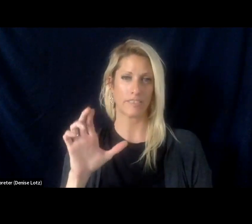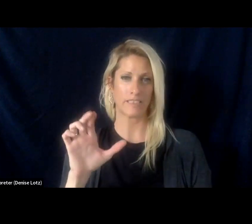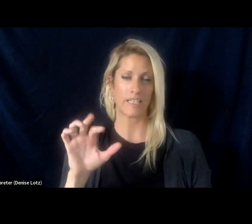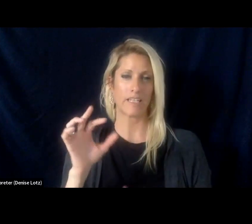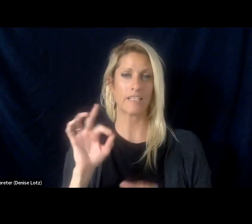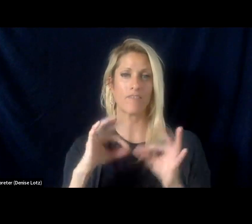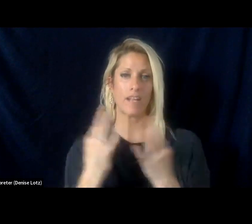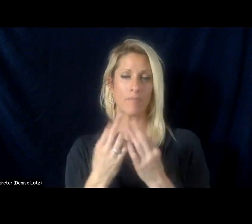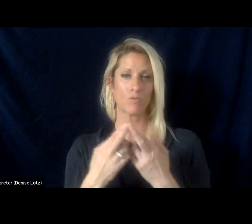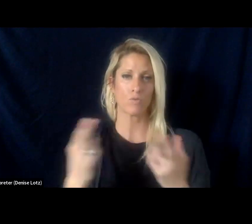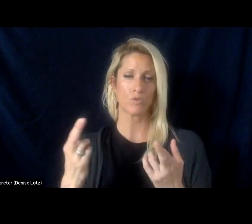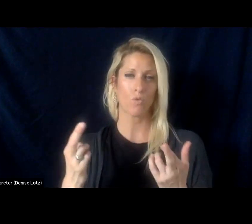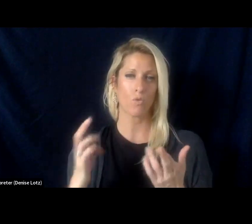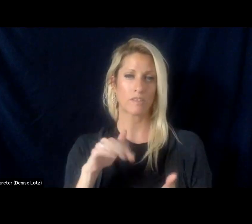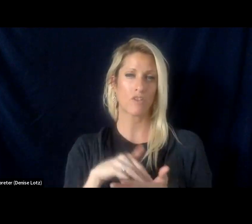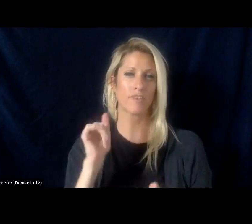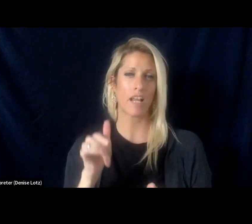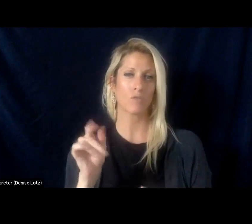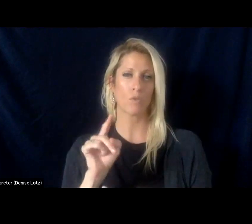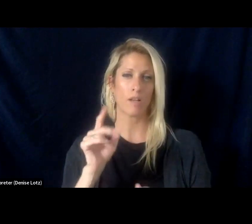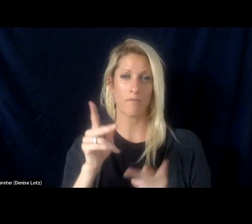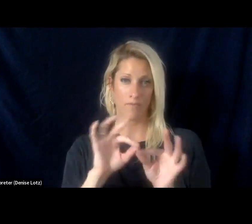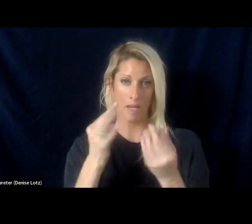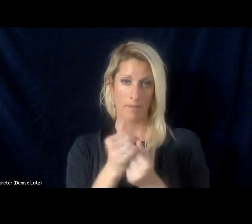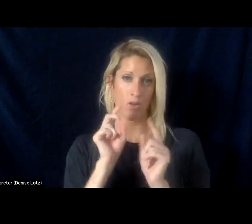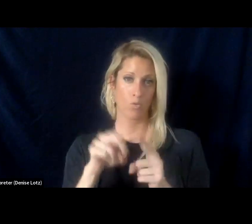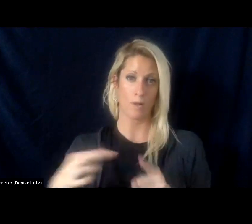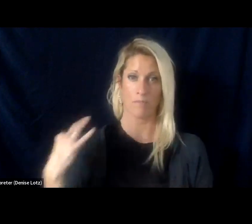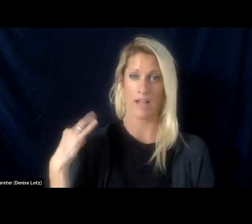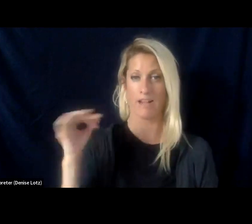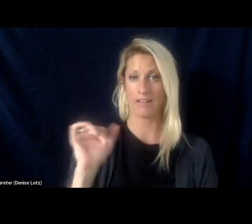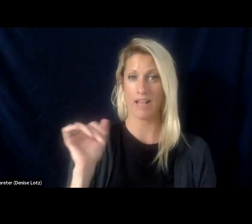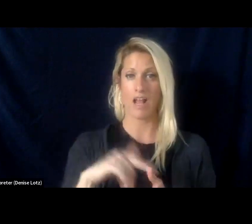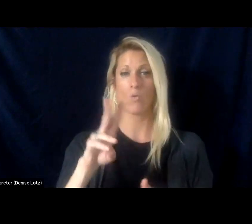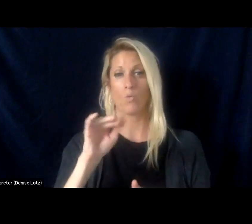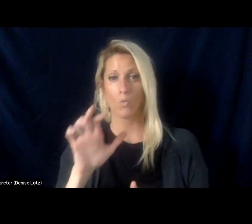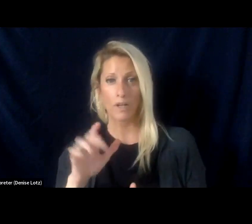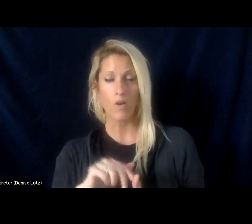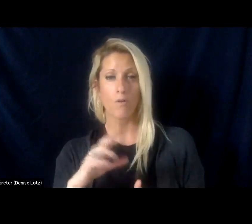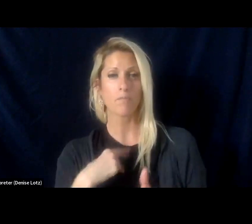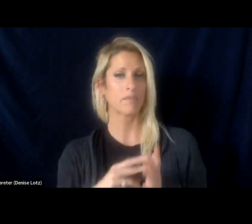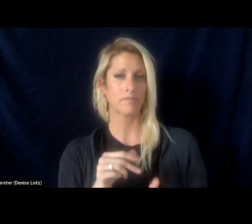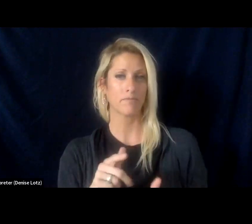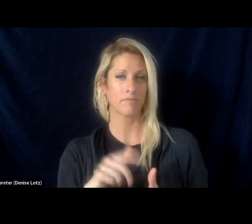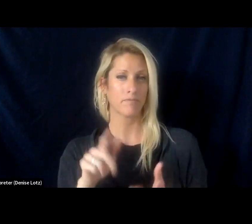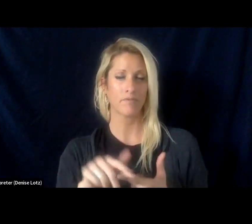center and this is a place that families can go to apply for things like WIC like the ACP